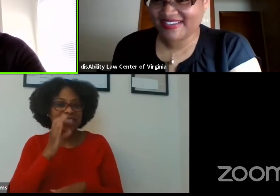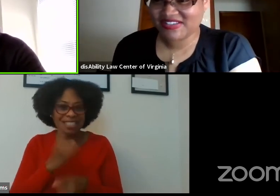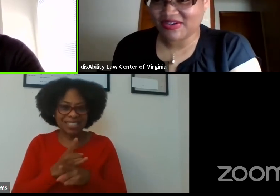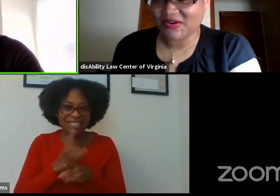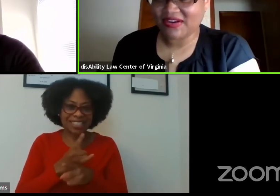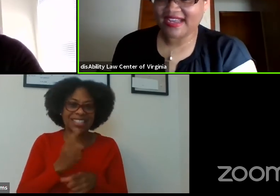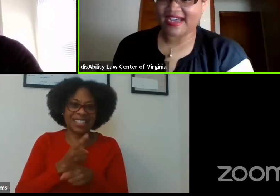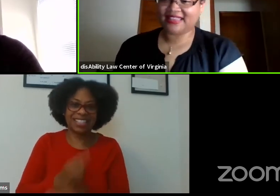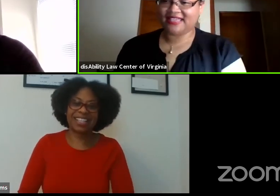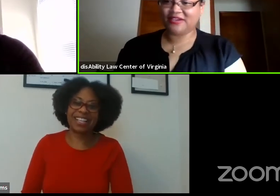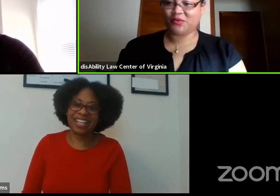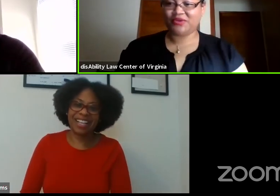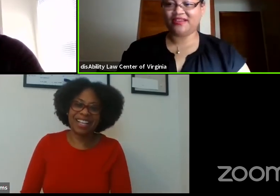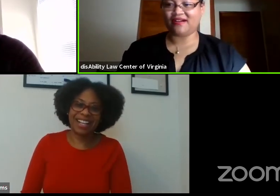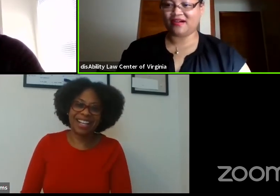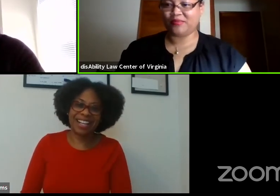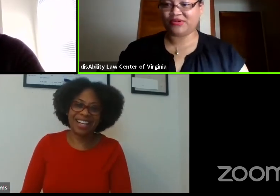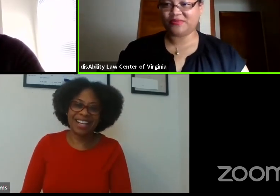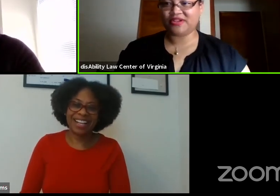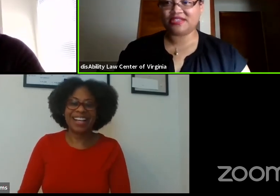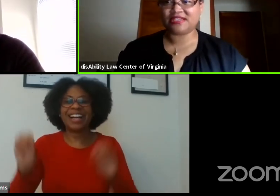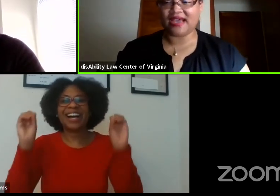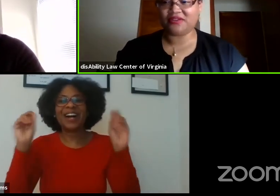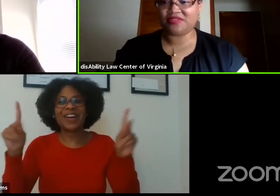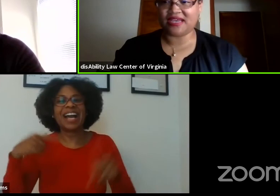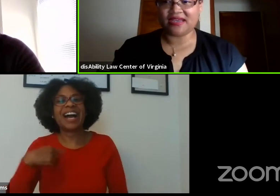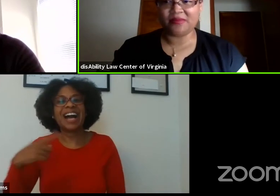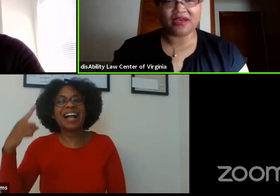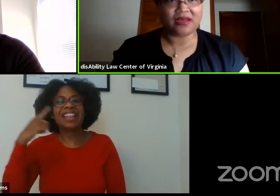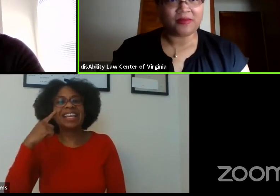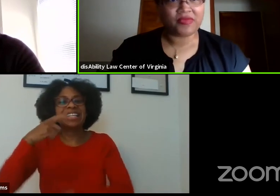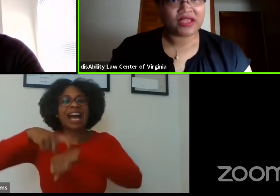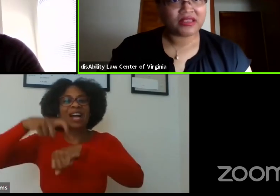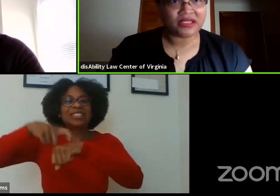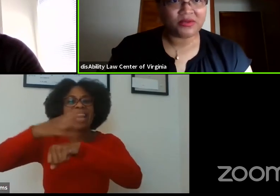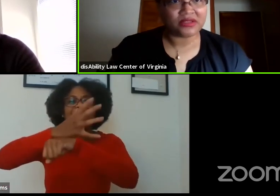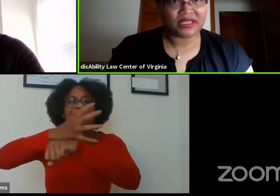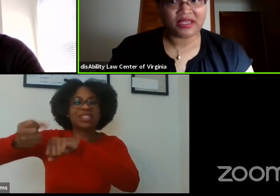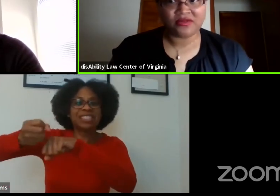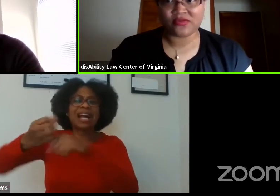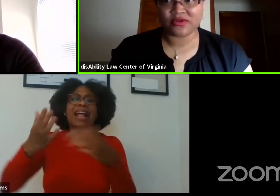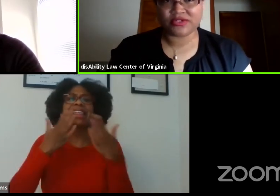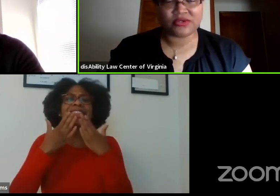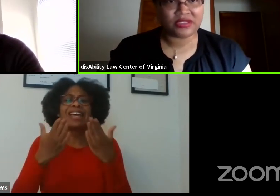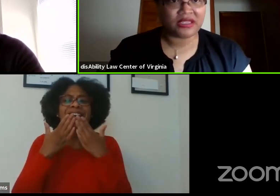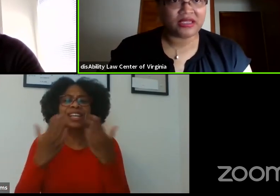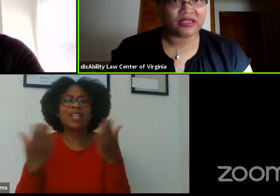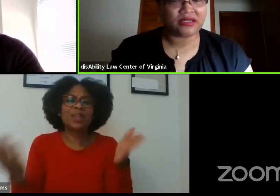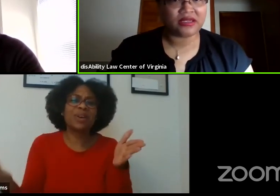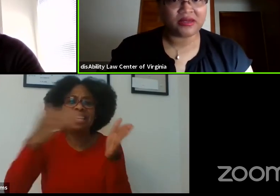So I think we are pretty much out of time. Thank you all again for tuning in.